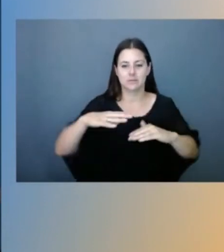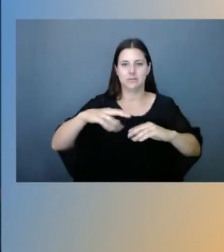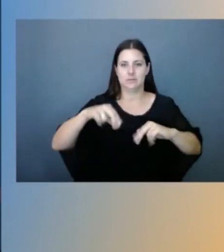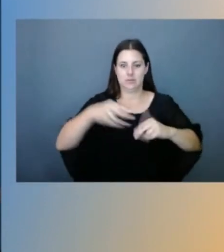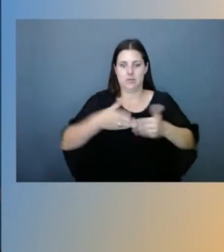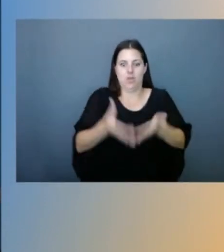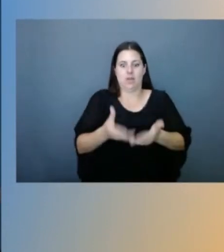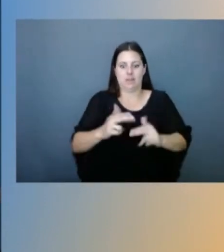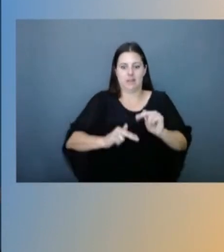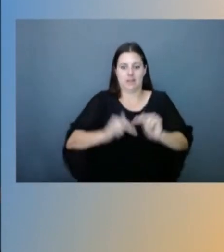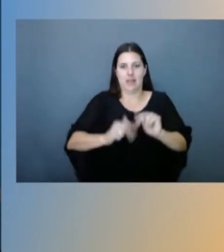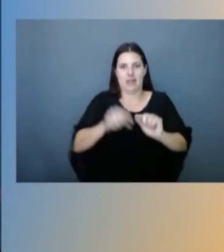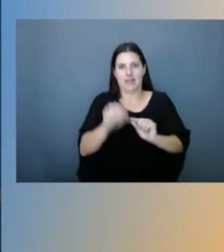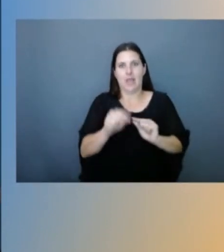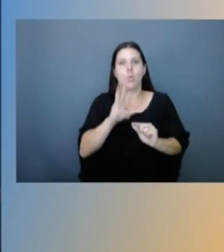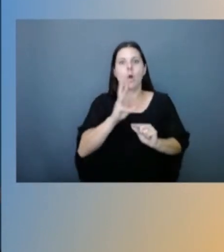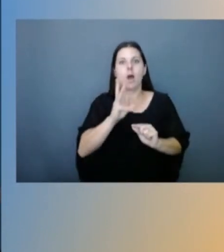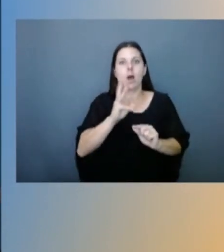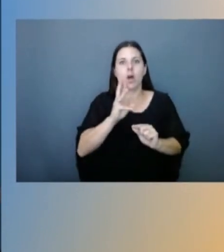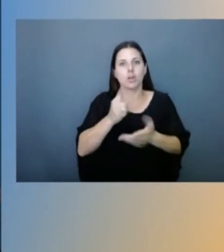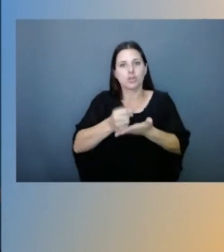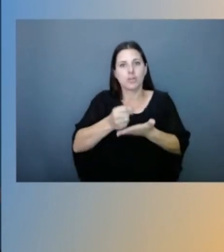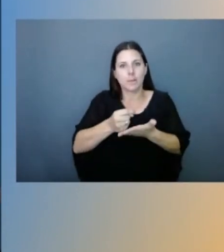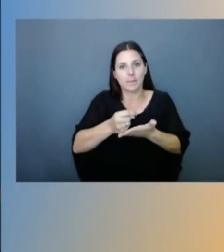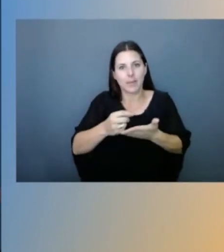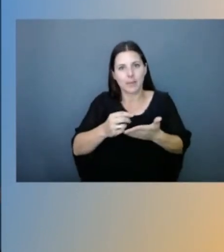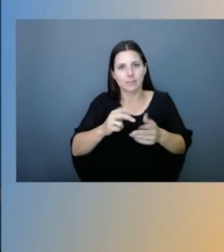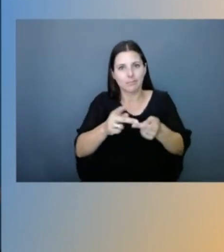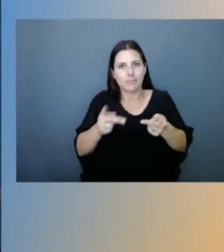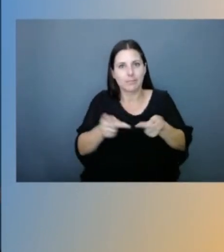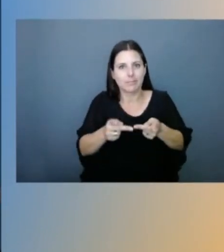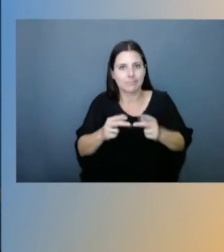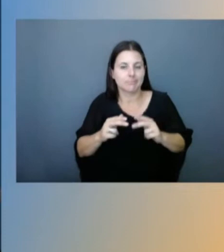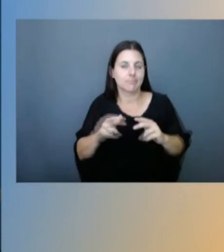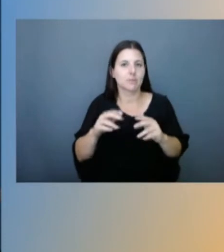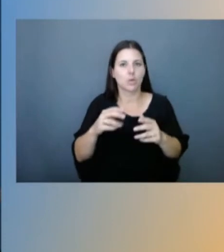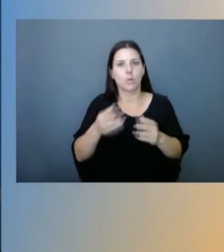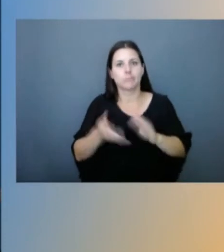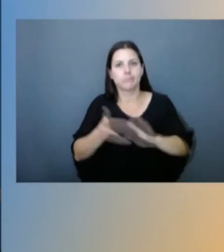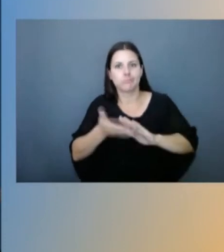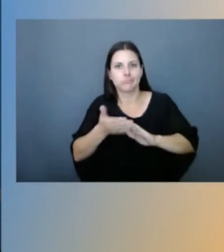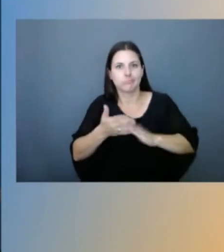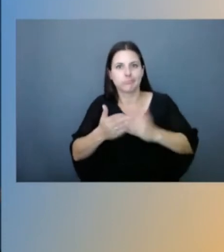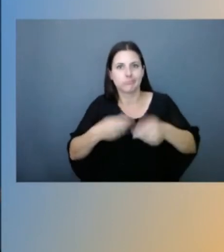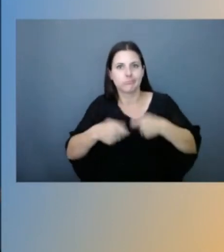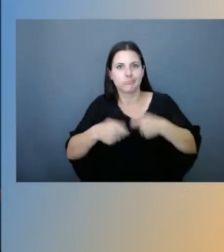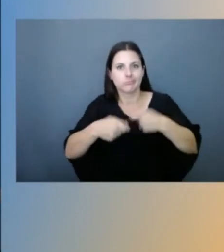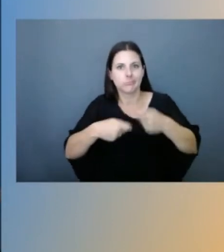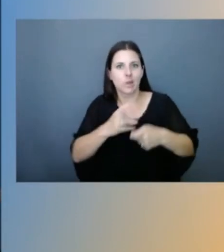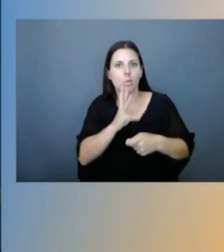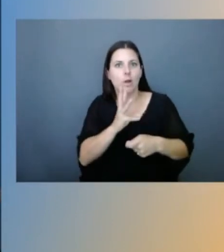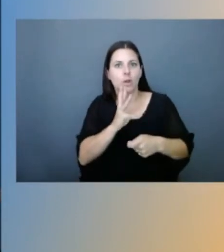So we have those onsite water treatment plans to reuse the water,